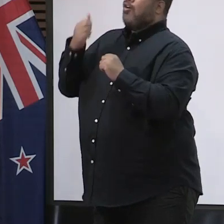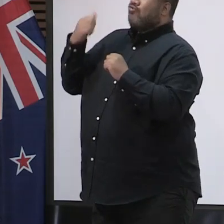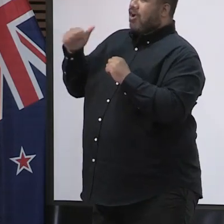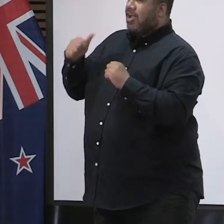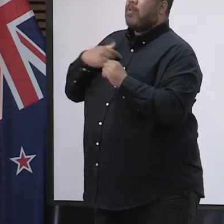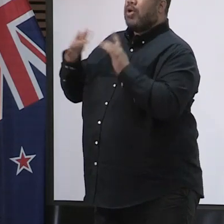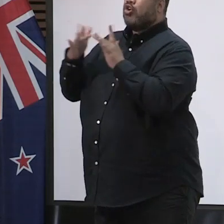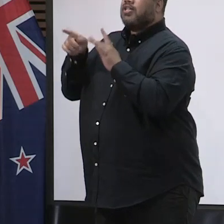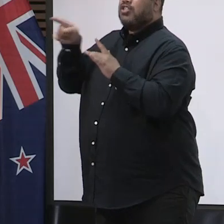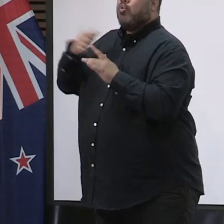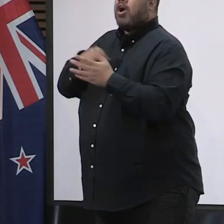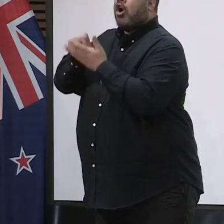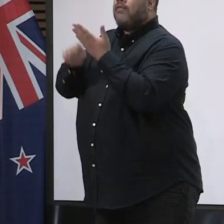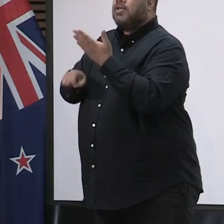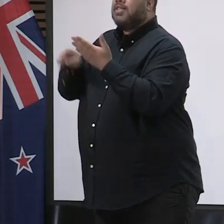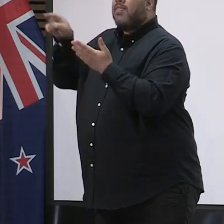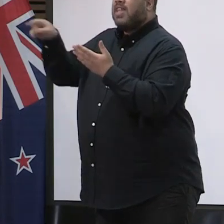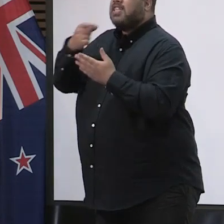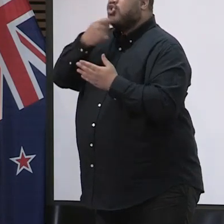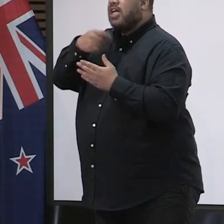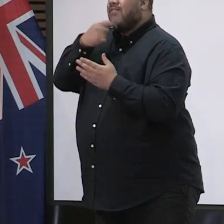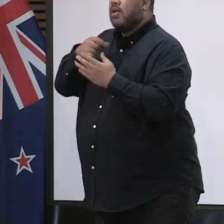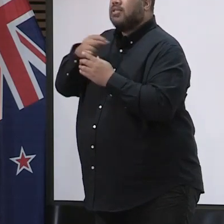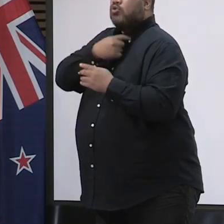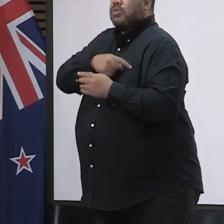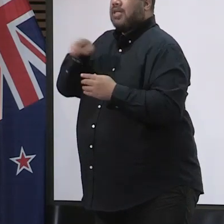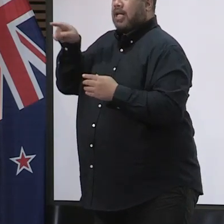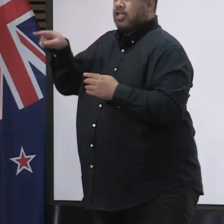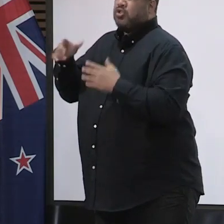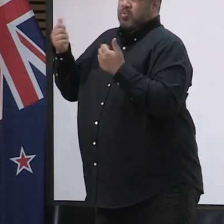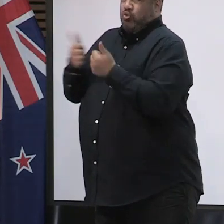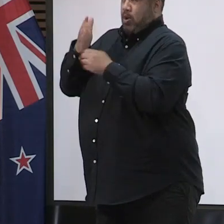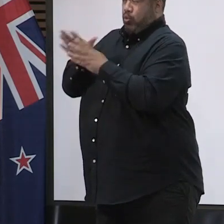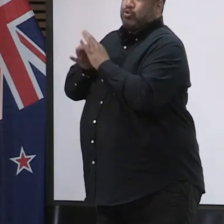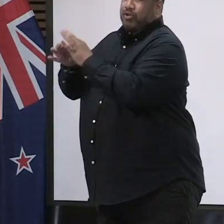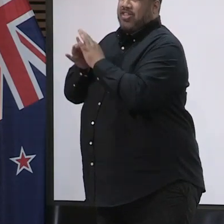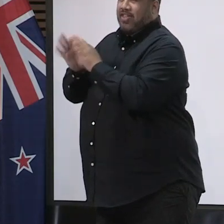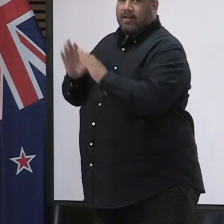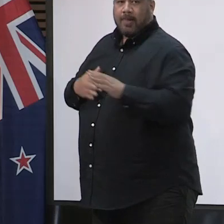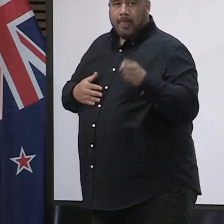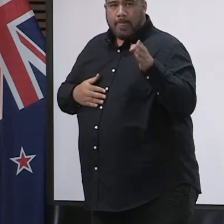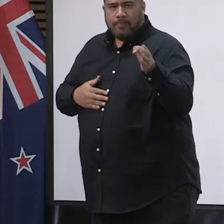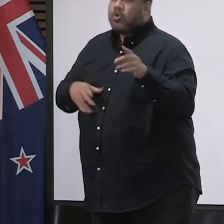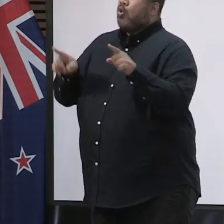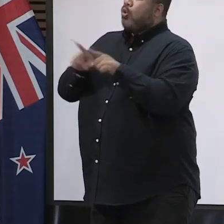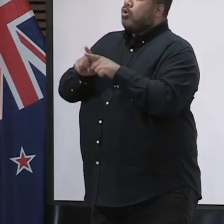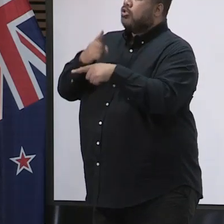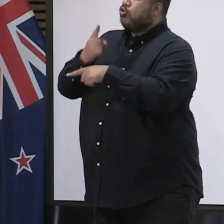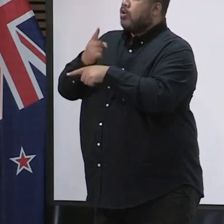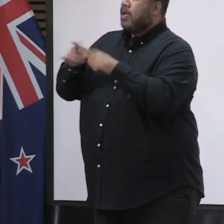Geneva. They have done what we call our graveyard shift through the night.